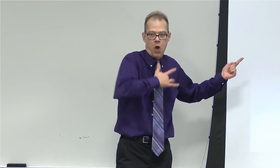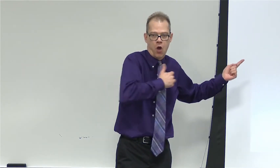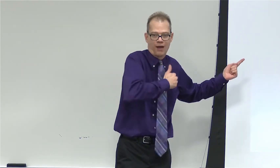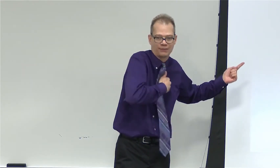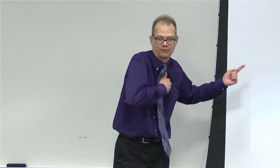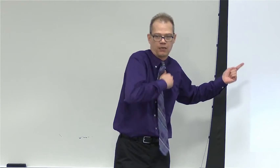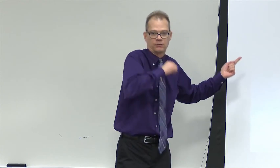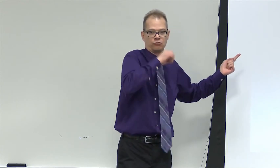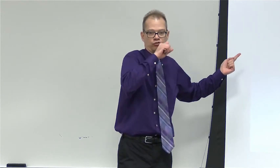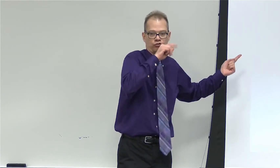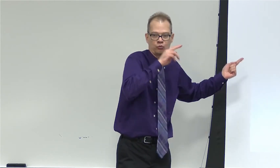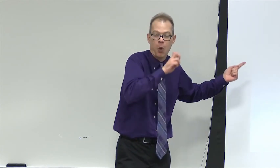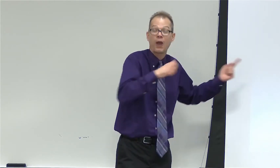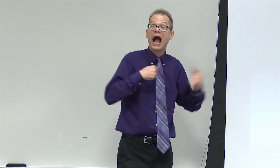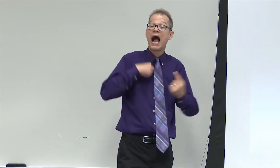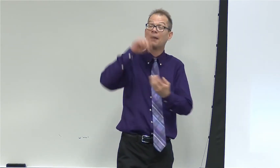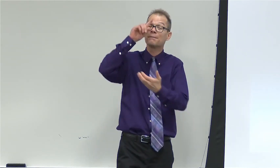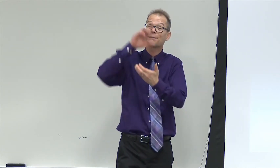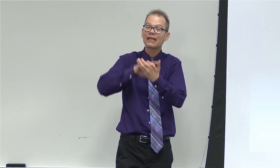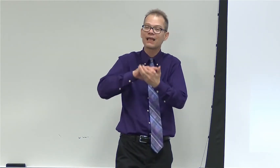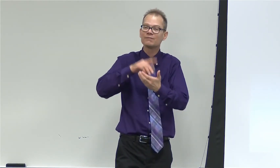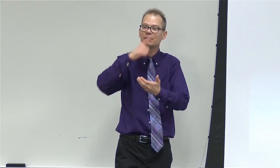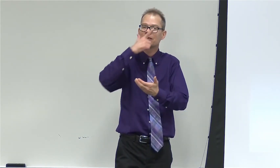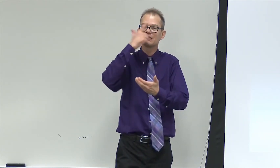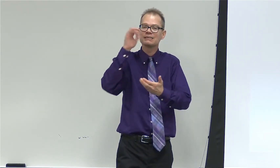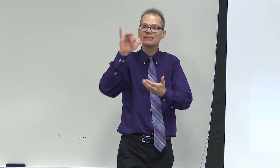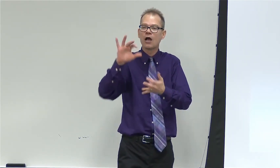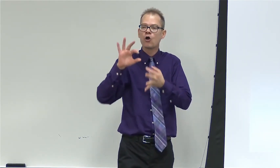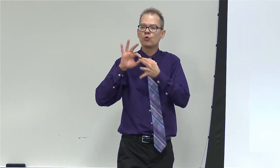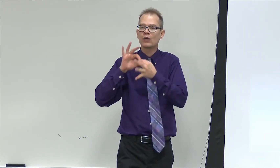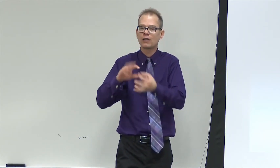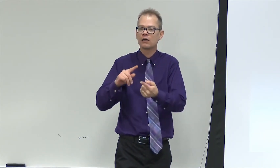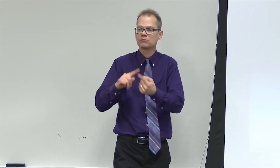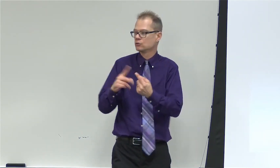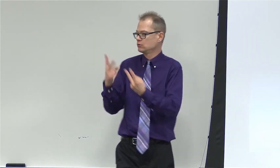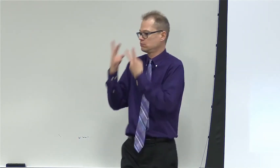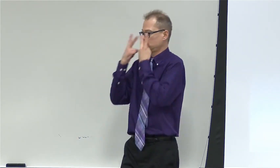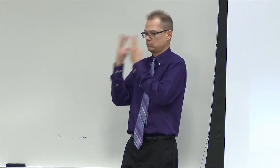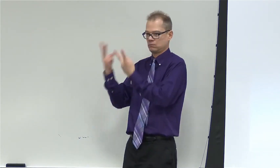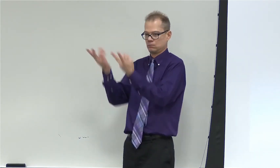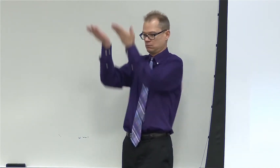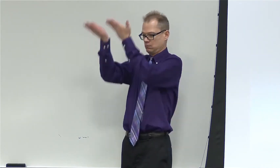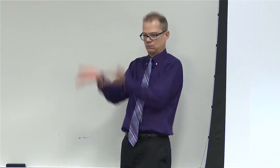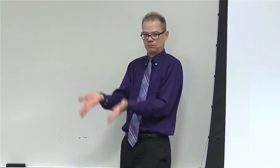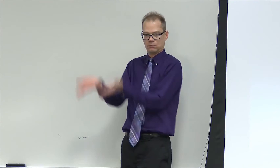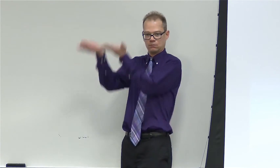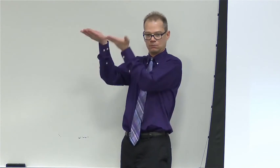of heart attack or stroke or other heart disease. I believe that's related to these children seeing